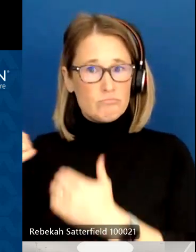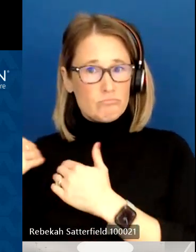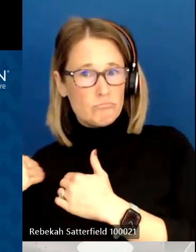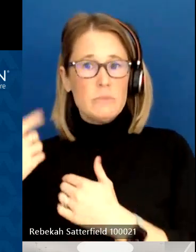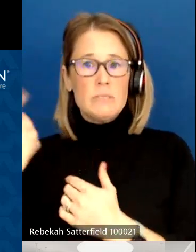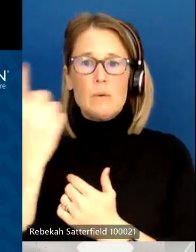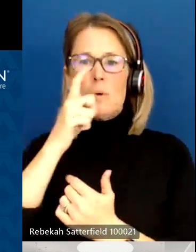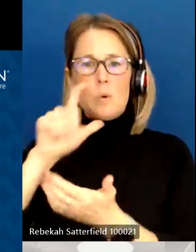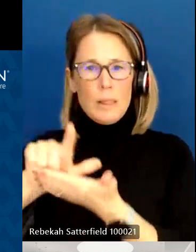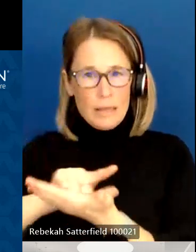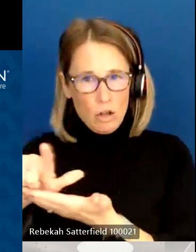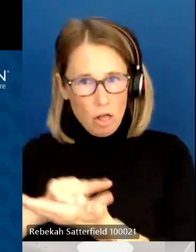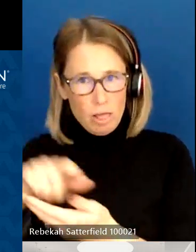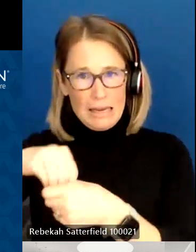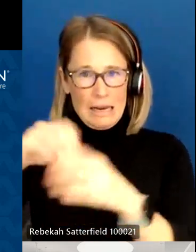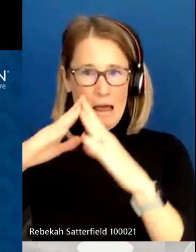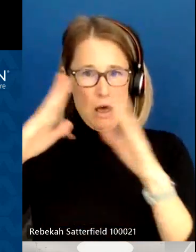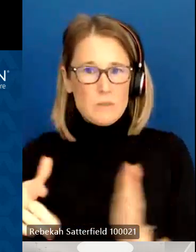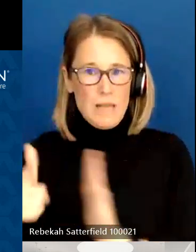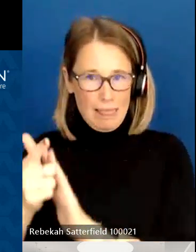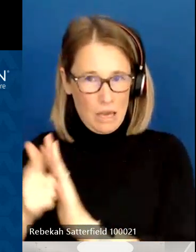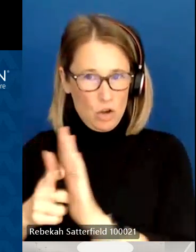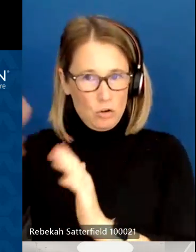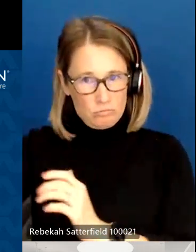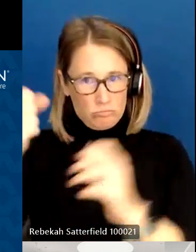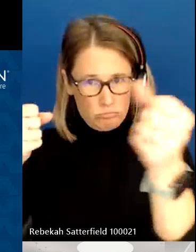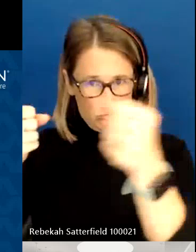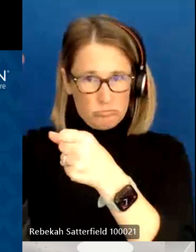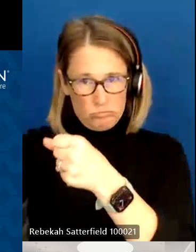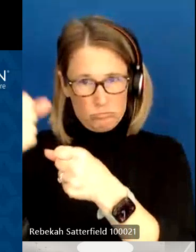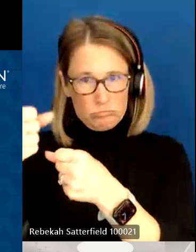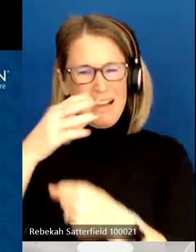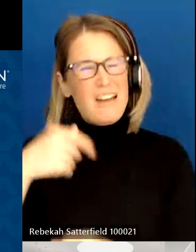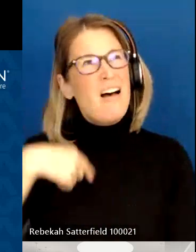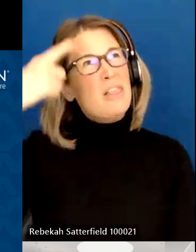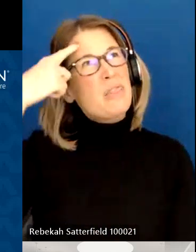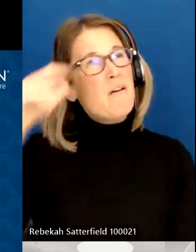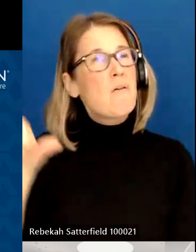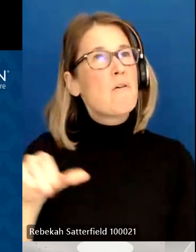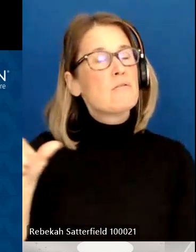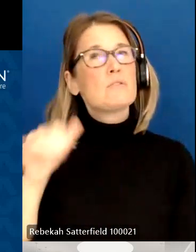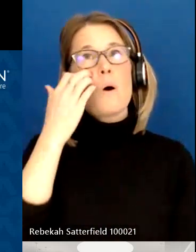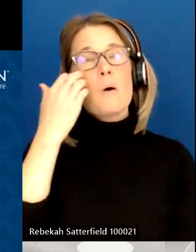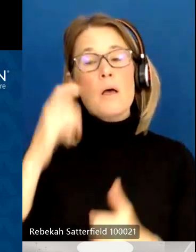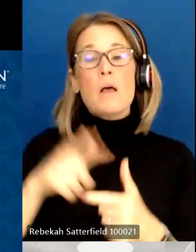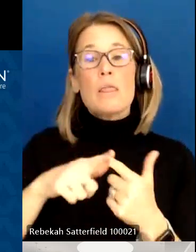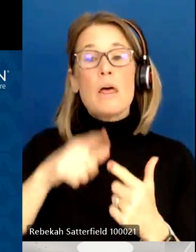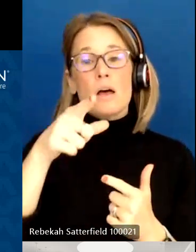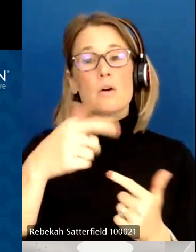in-house Legal Professional needs to be on that committee and I I think then other the other ones